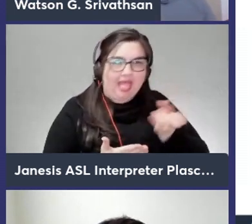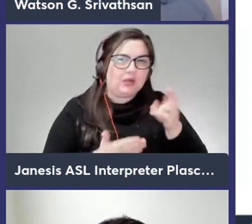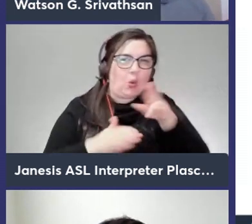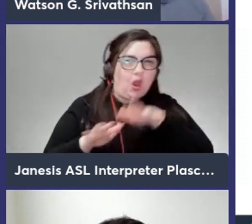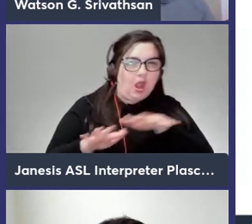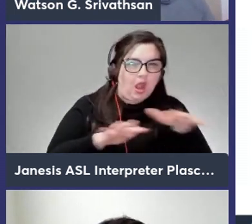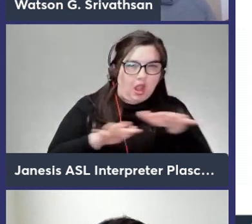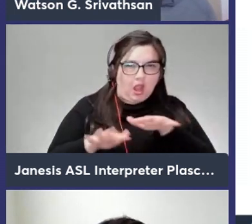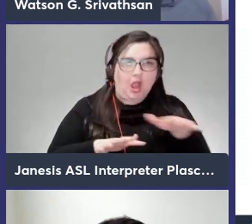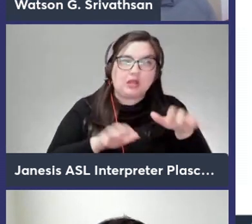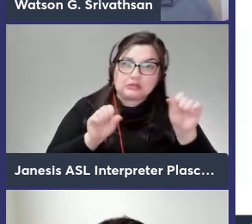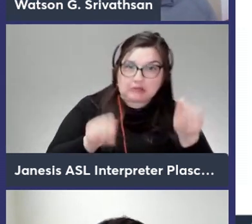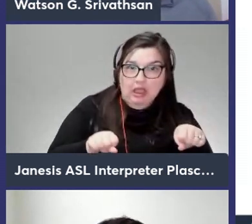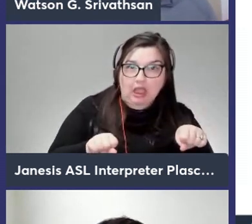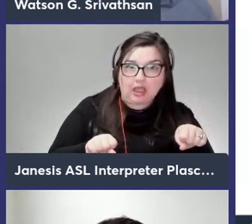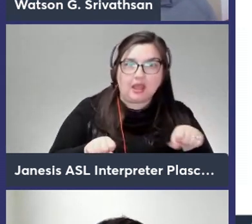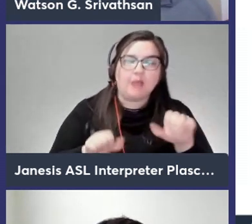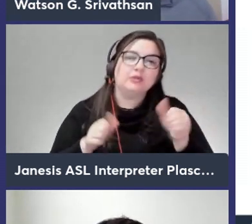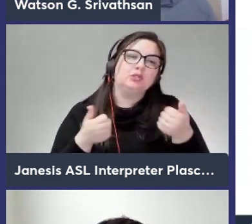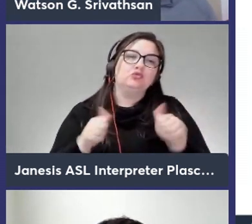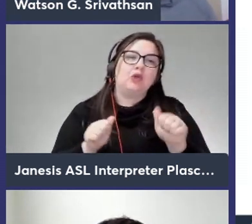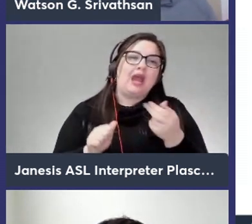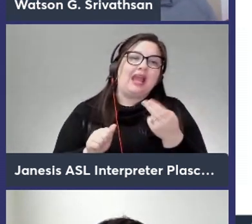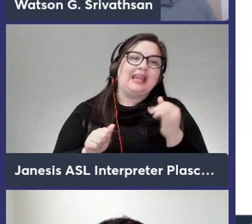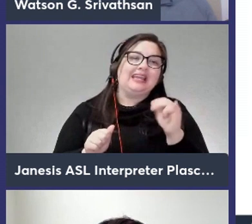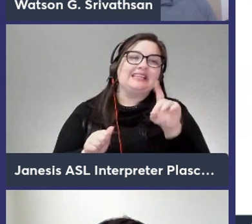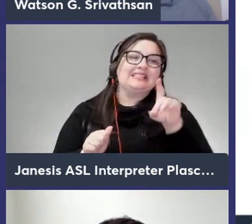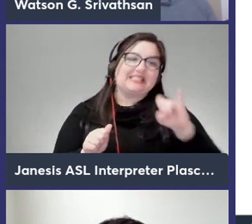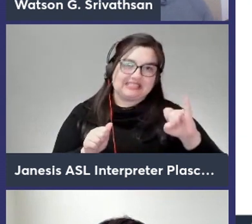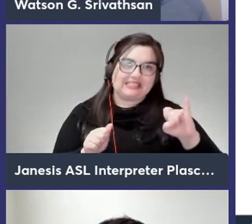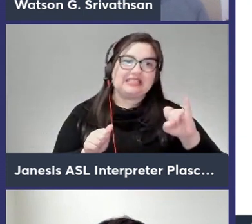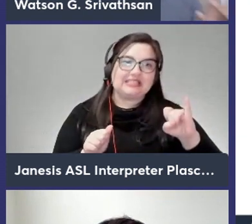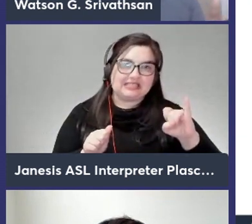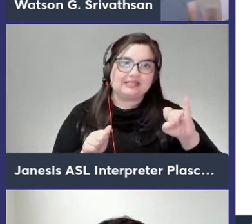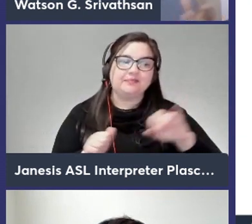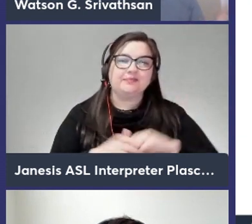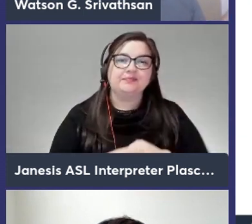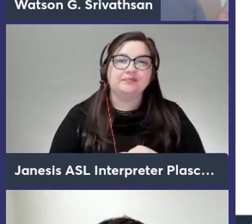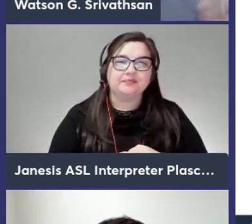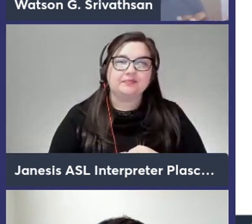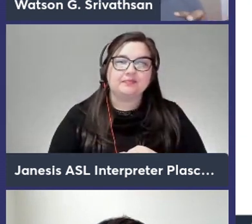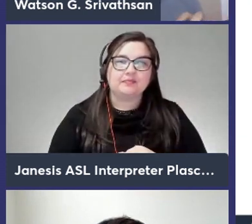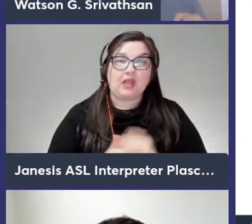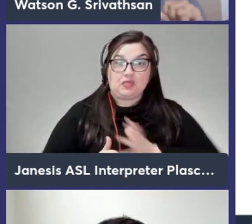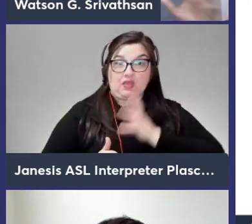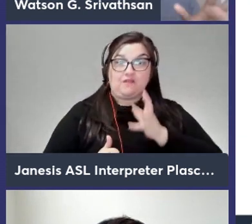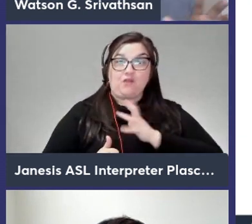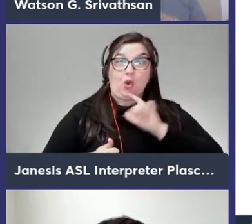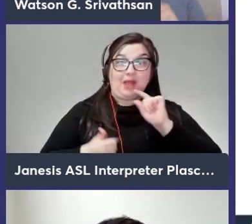So I'm gonna try Hindi, and the formality is available in six different languages.